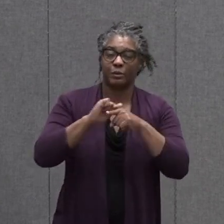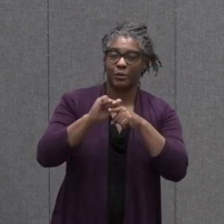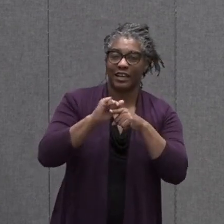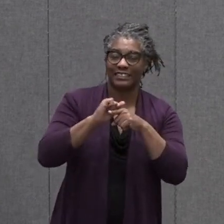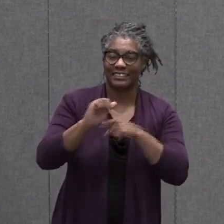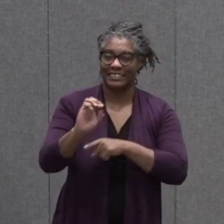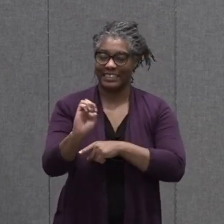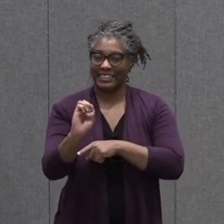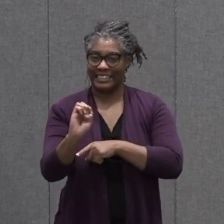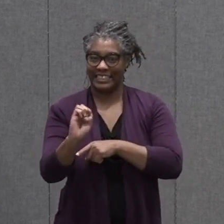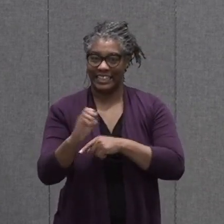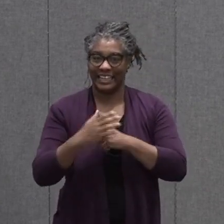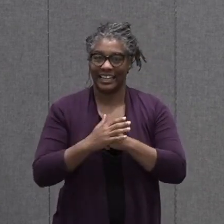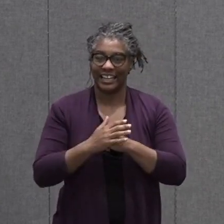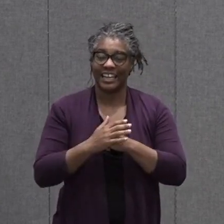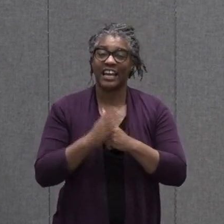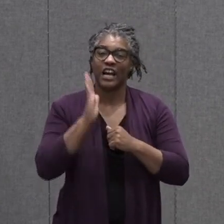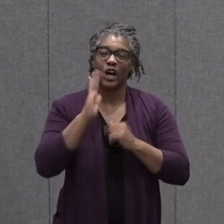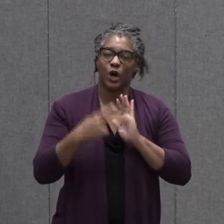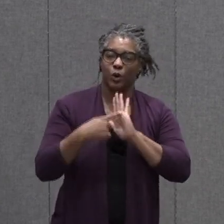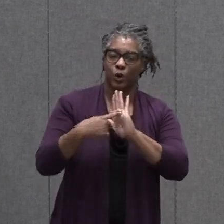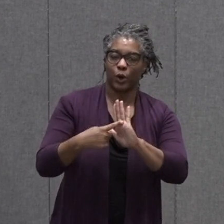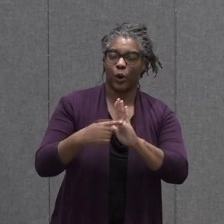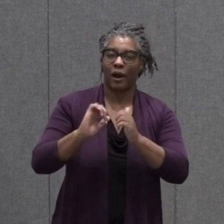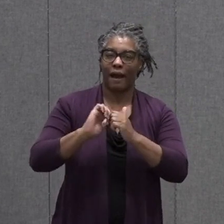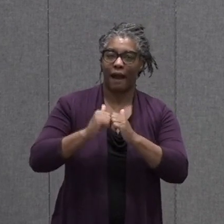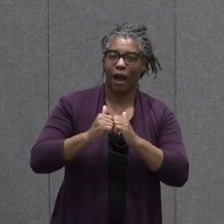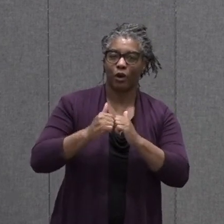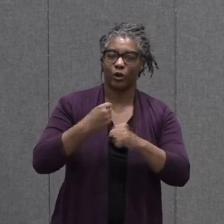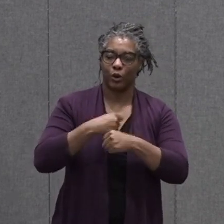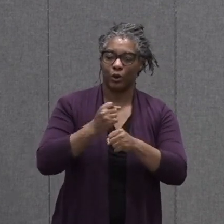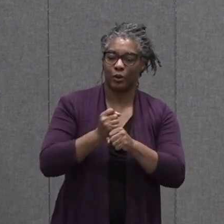to build your own words at home. Let's start by warming up